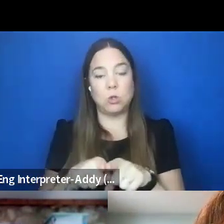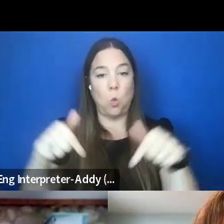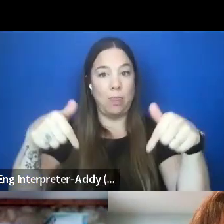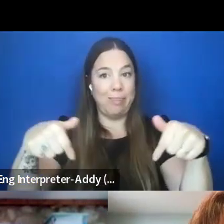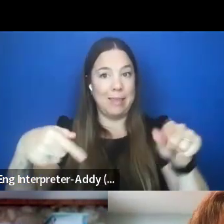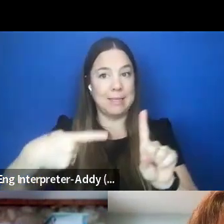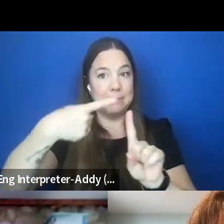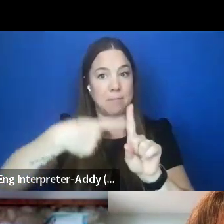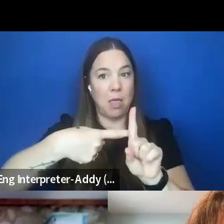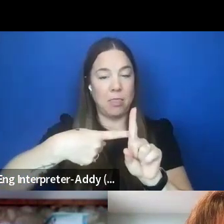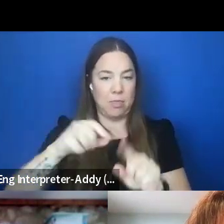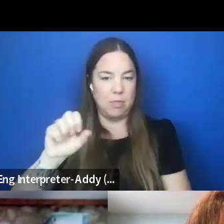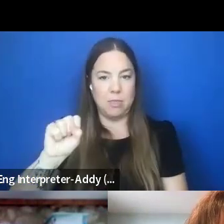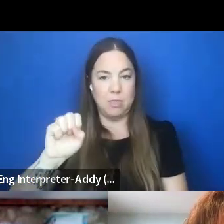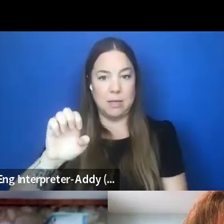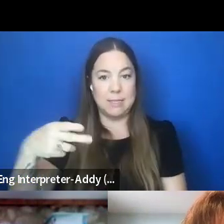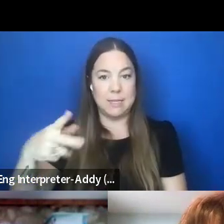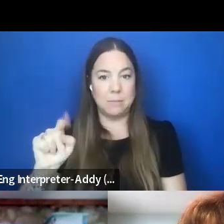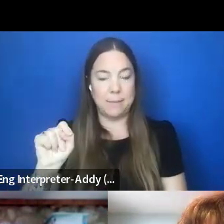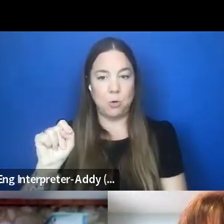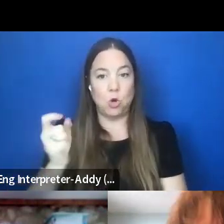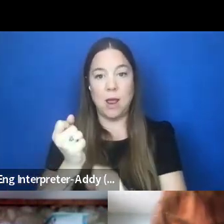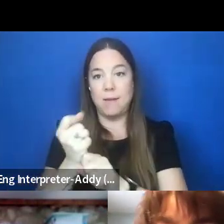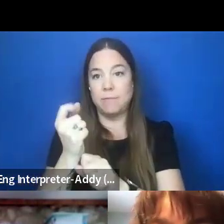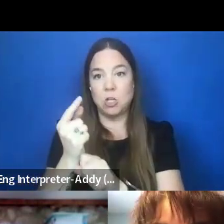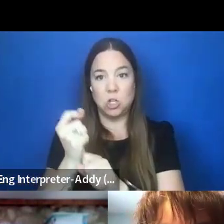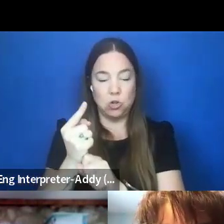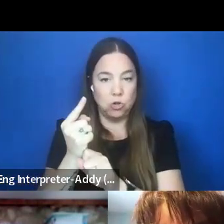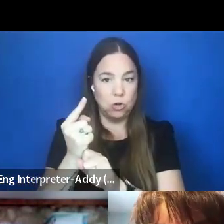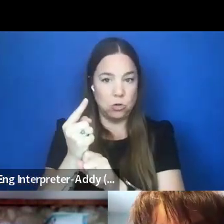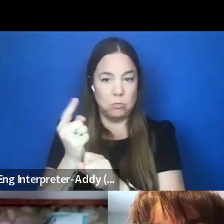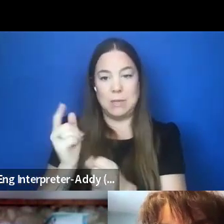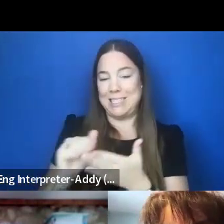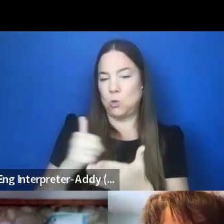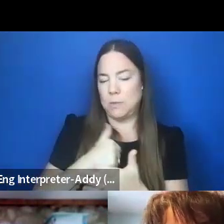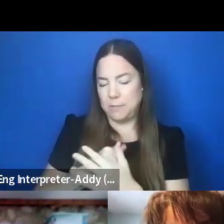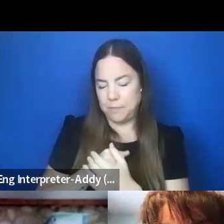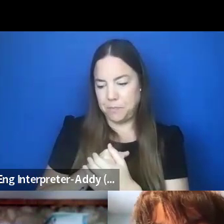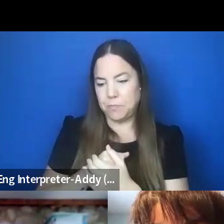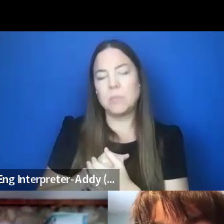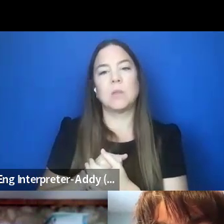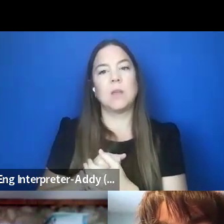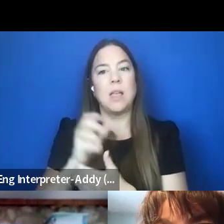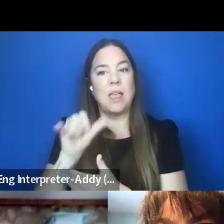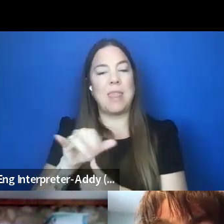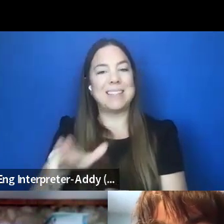Adeleigh Belyeu: the month of September every year. Adeleigh Belyeu: excuse me, is set aside as national preparedness month